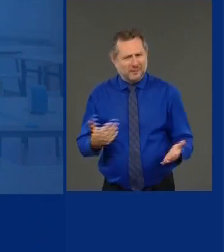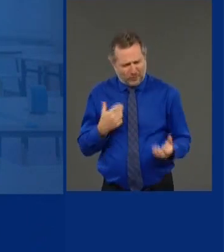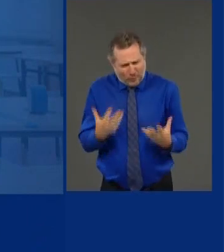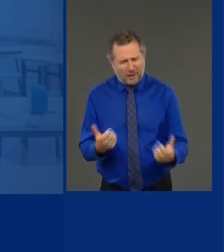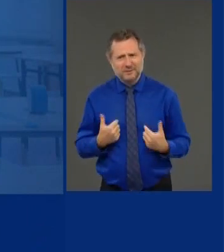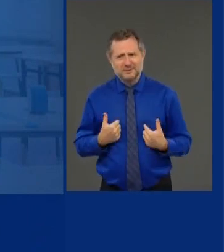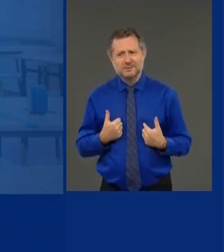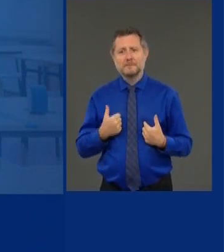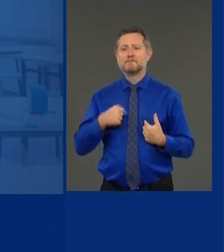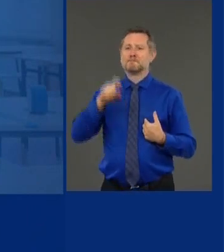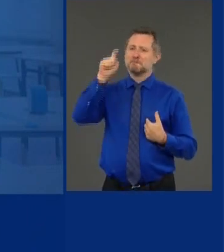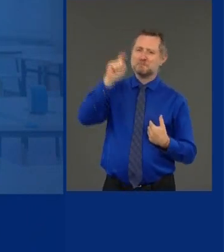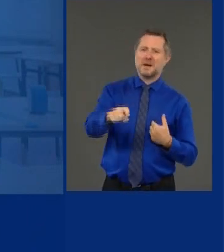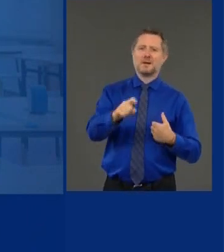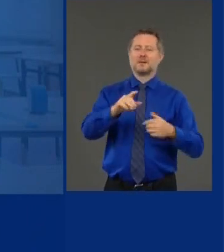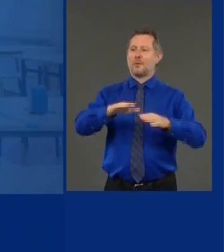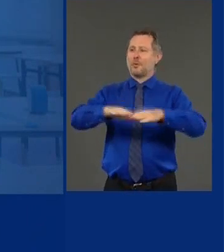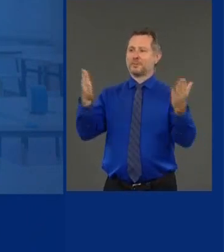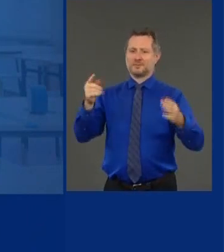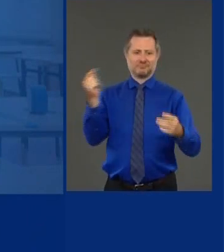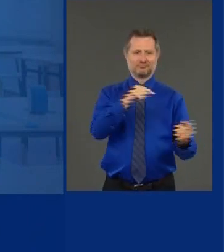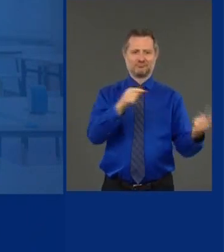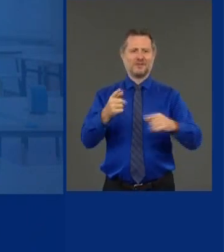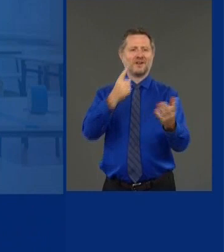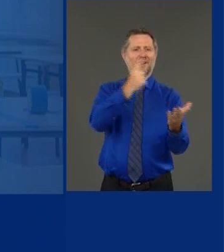YOU NEED THE CHILDREN TO SHOW UP